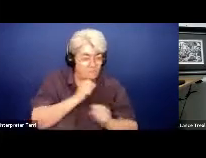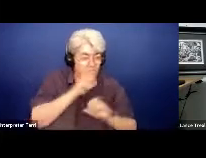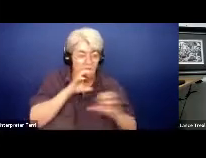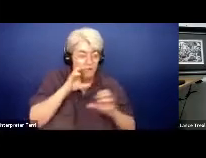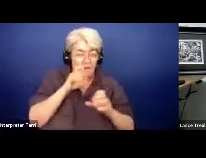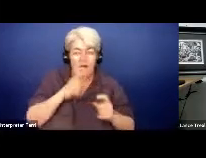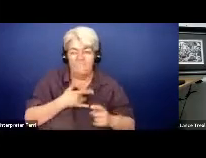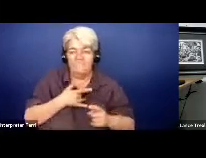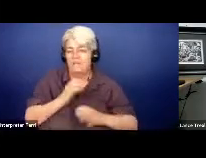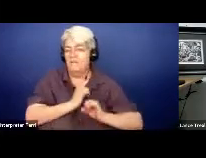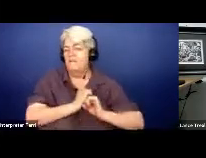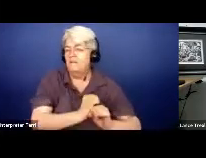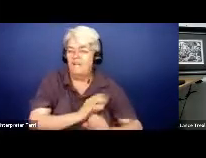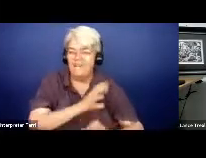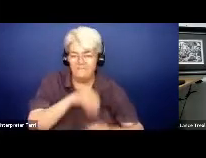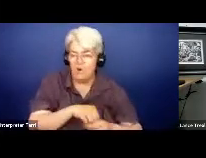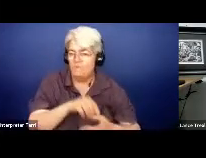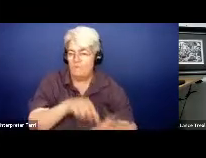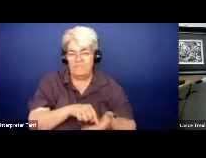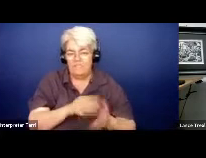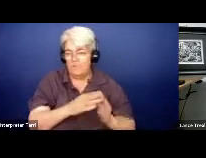and start looking at how do we impact